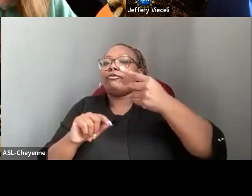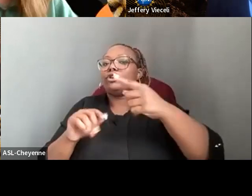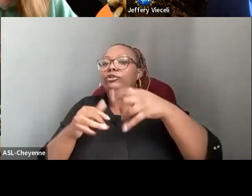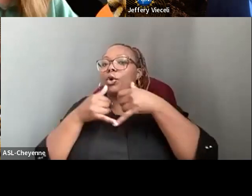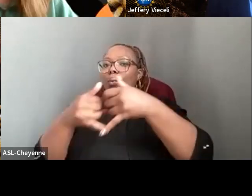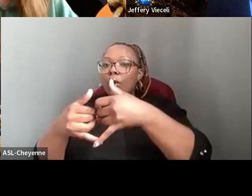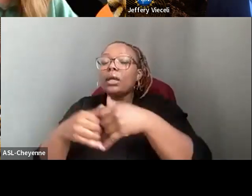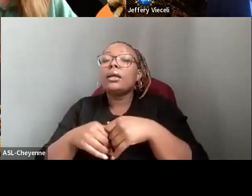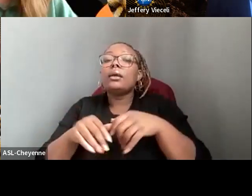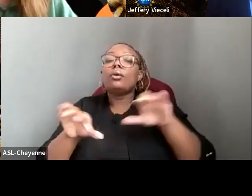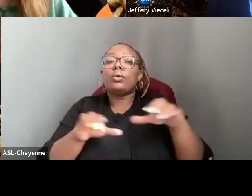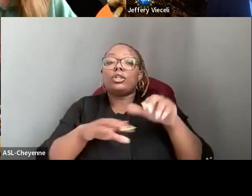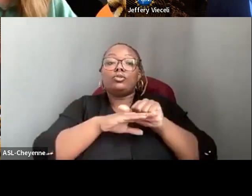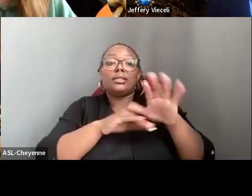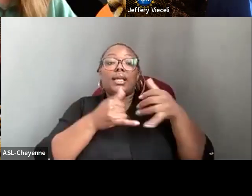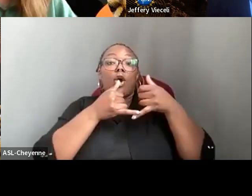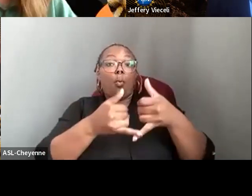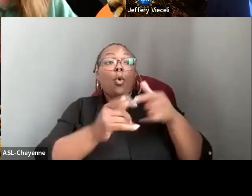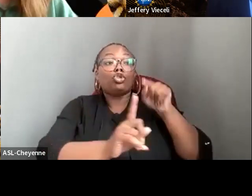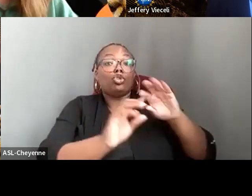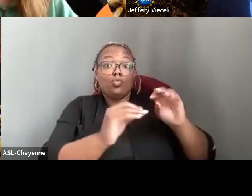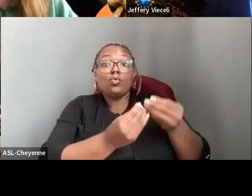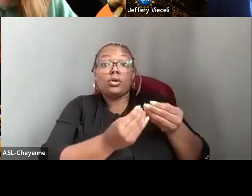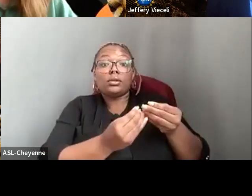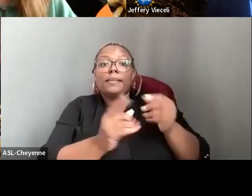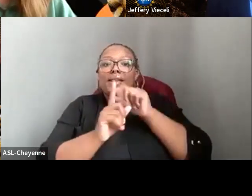We do send out a notice to the new awardee, but not to the original.